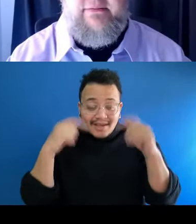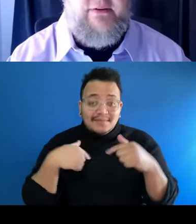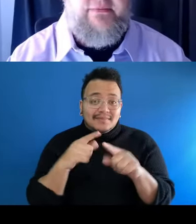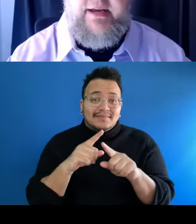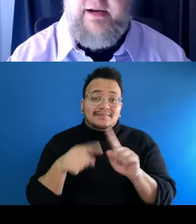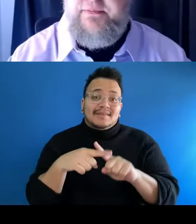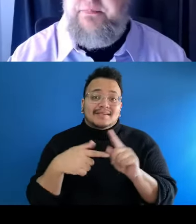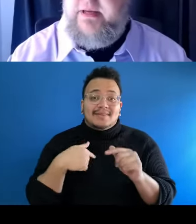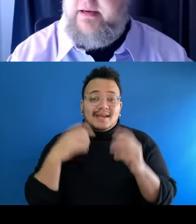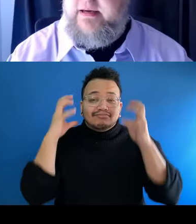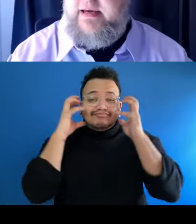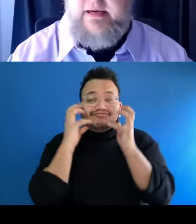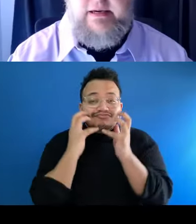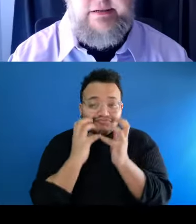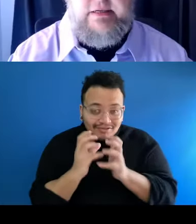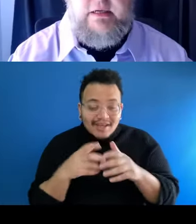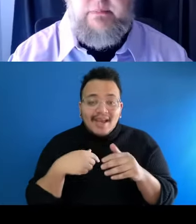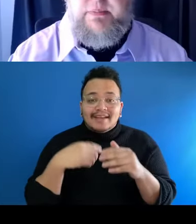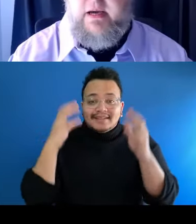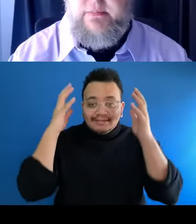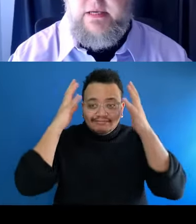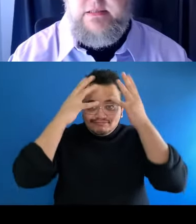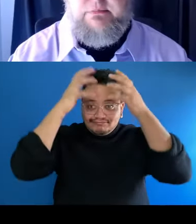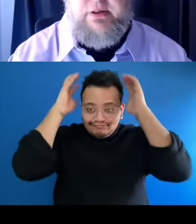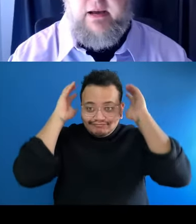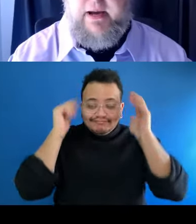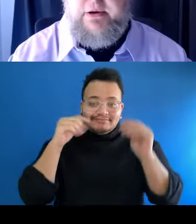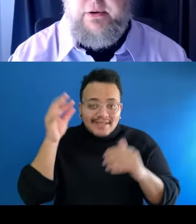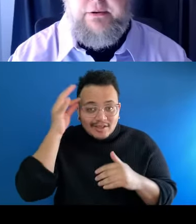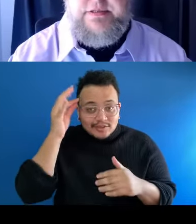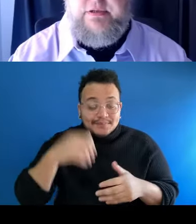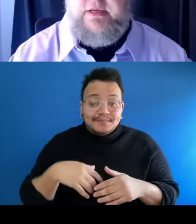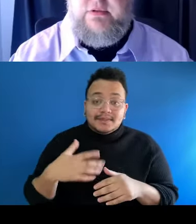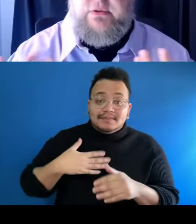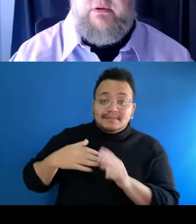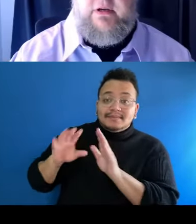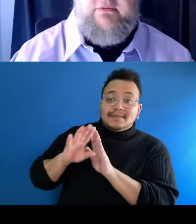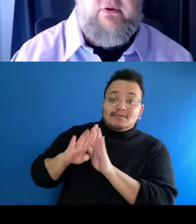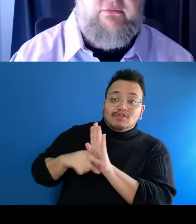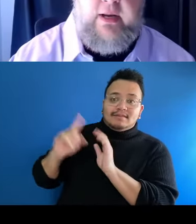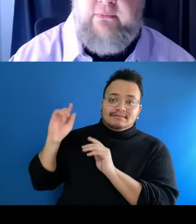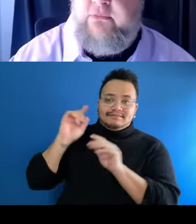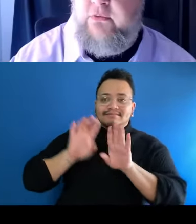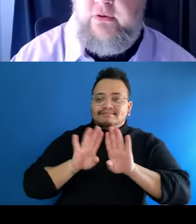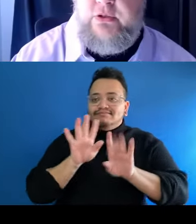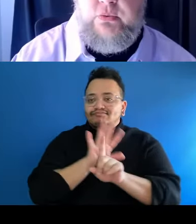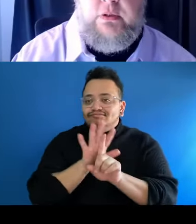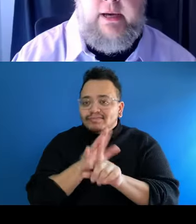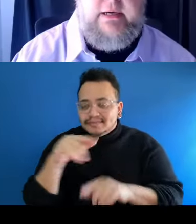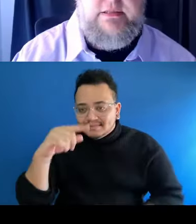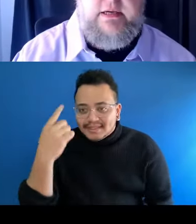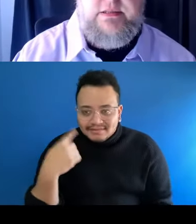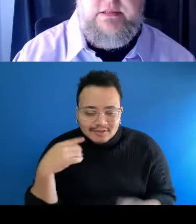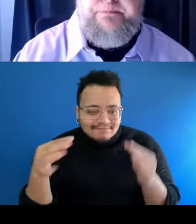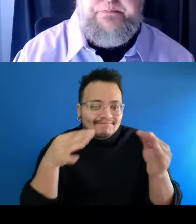and fluffy hair. And behind me is a black background. So, that gives you a little bit of a frame for visual access.